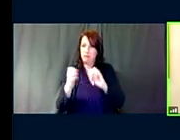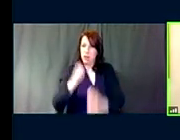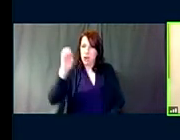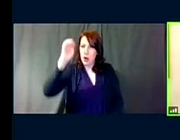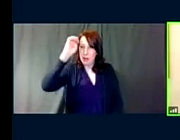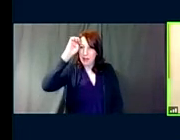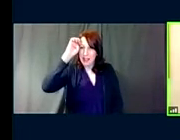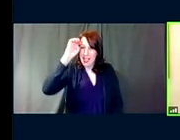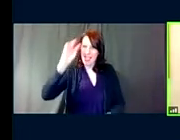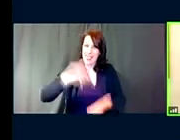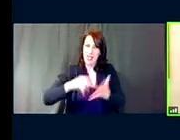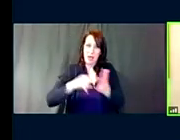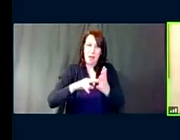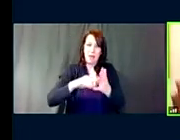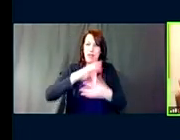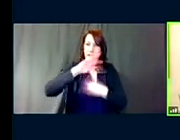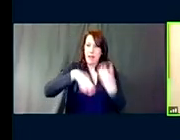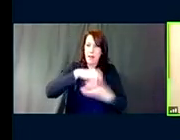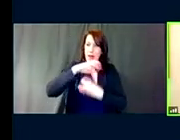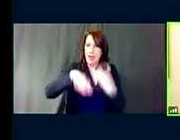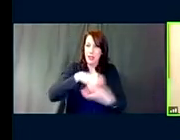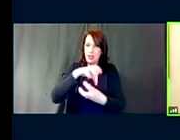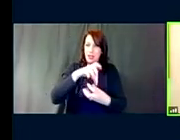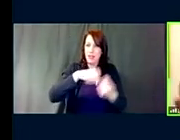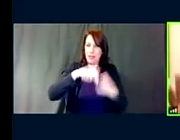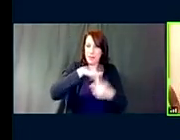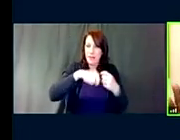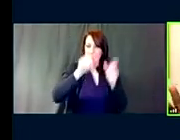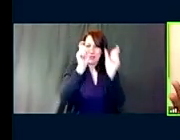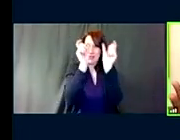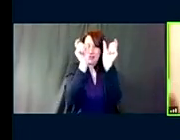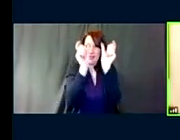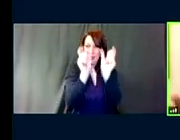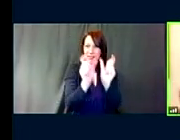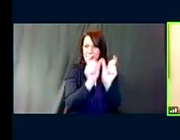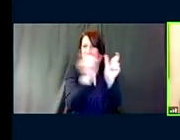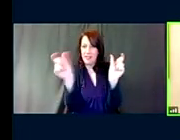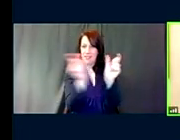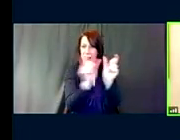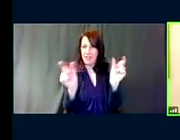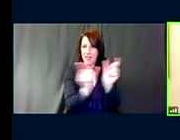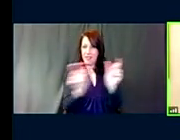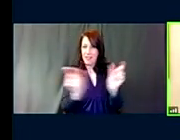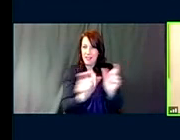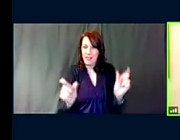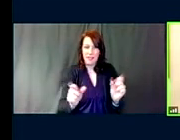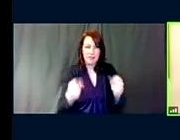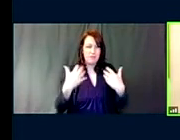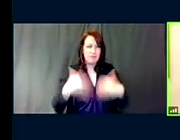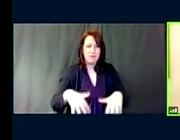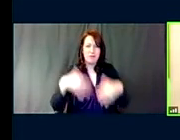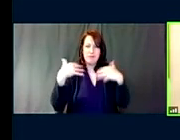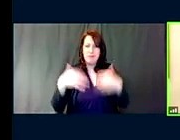SO THIS IS WHAT I MEAN BY THE SHUFFLING, RECOMBINATION THAT OCCURS, AND IT CREATES THIS RICH